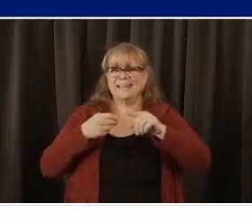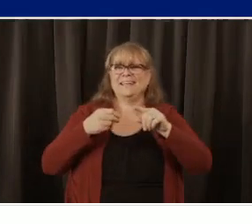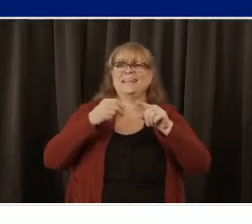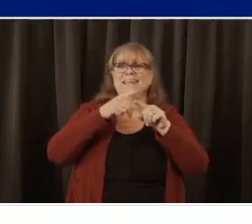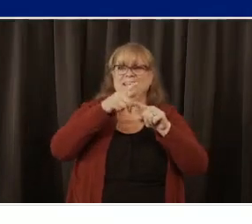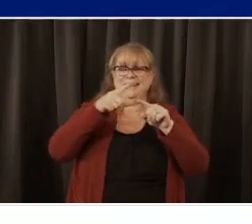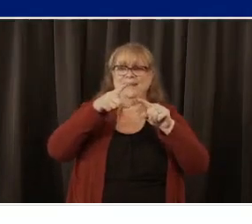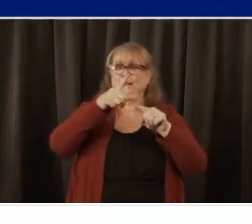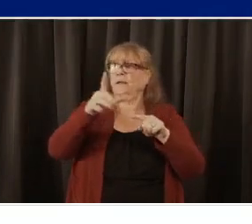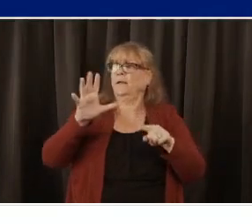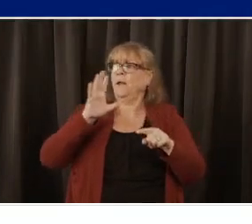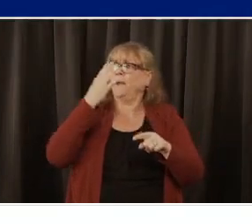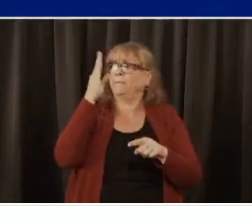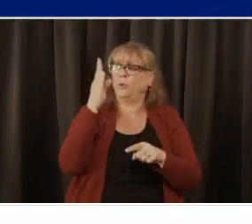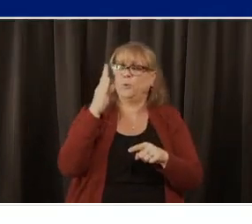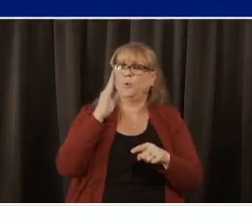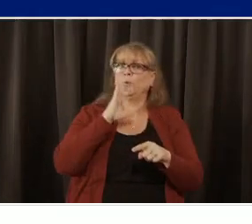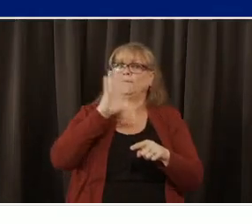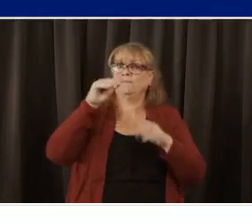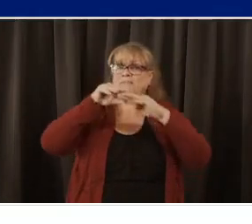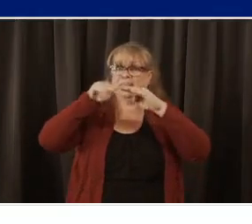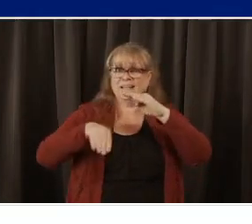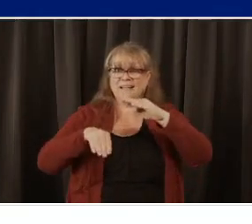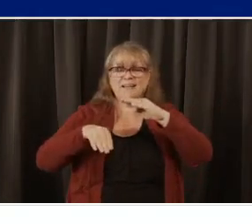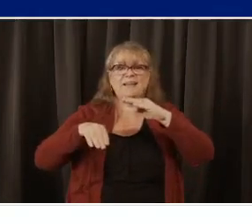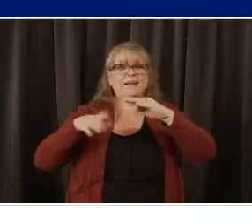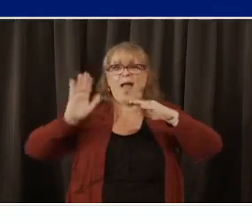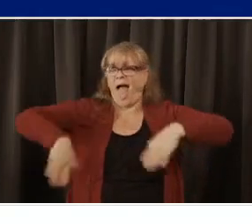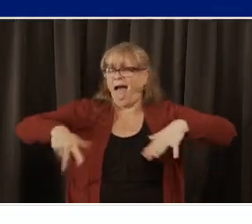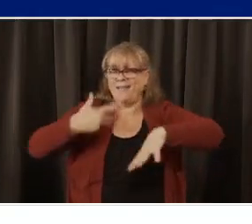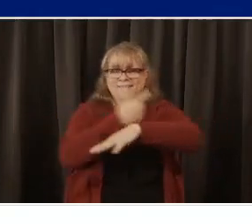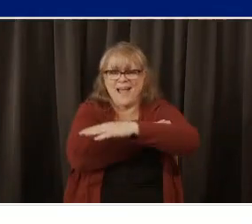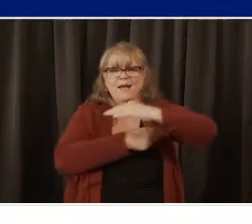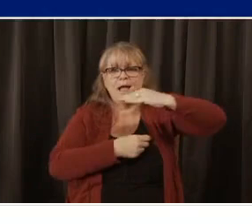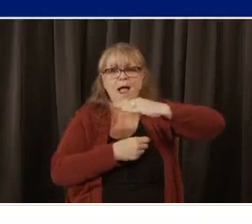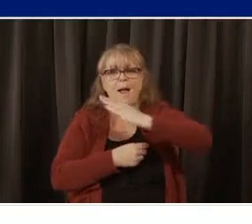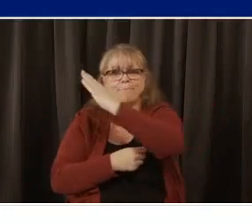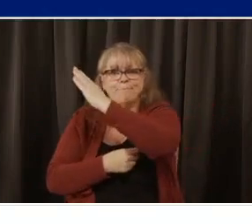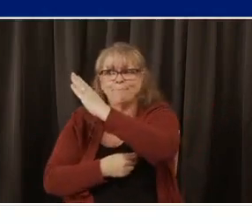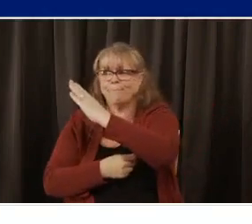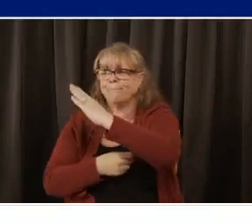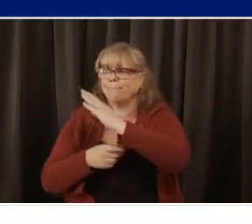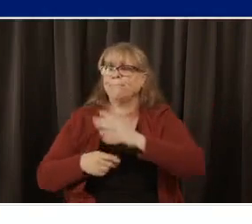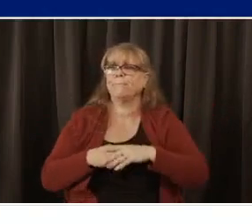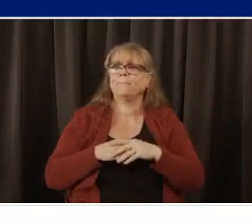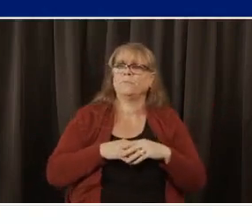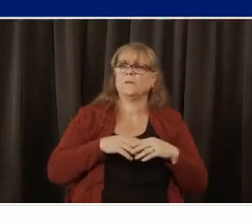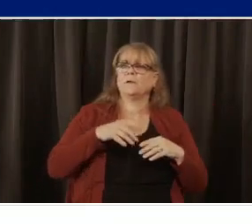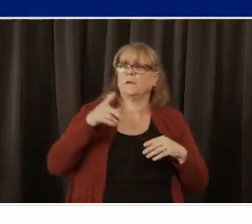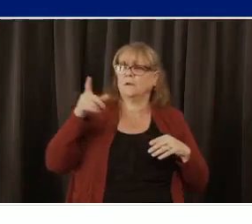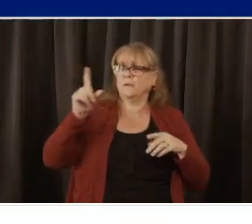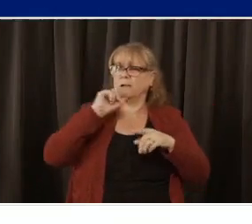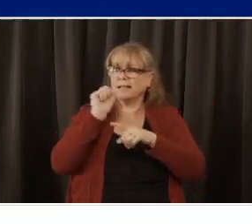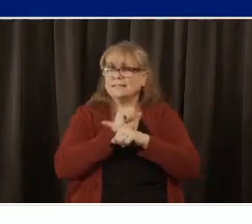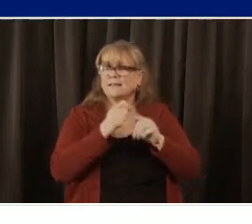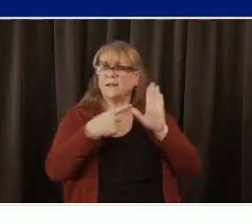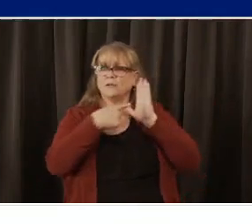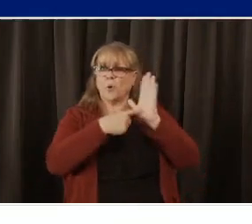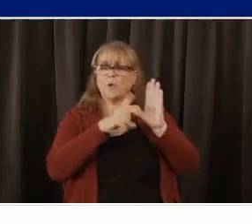were just starting to see an individuals who lived in long term care facilities versus those that did not, and seeing the protection they were experiencing. I then showed you data